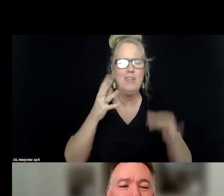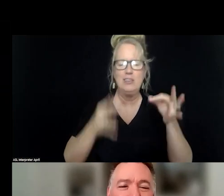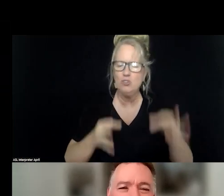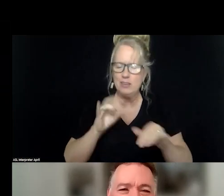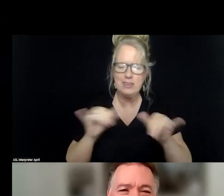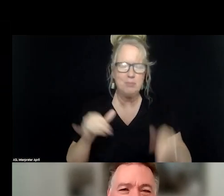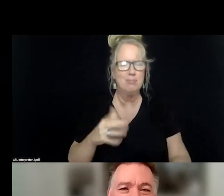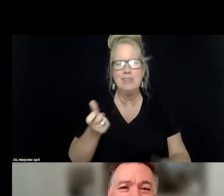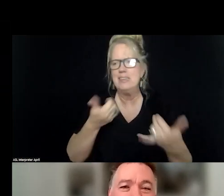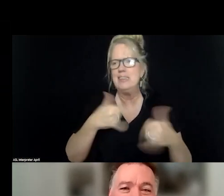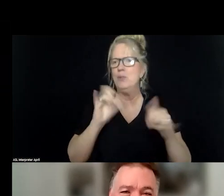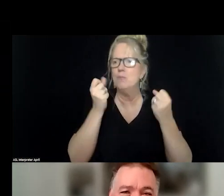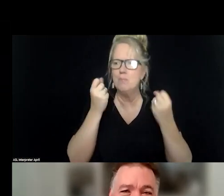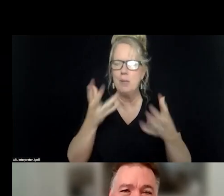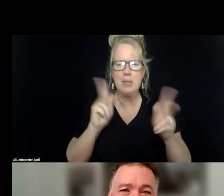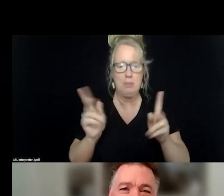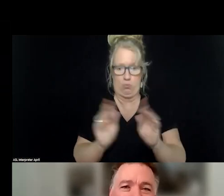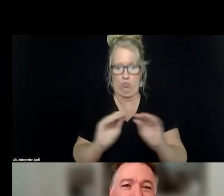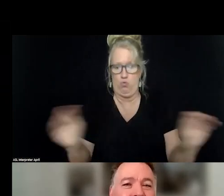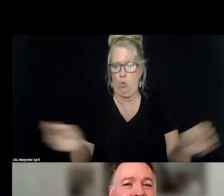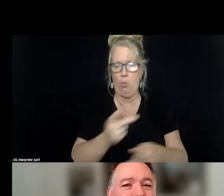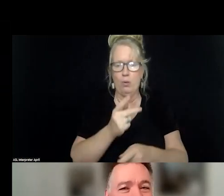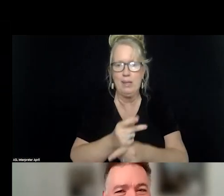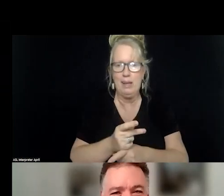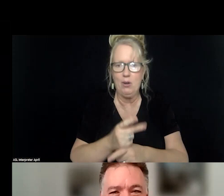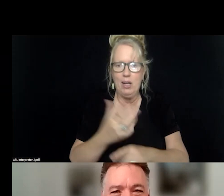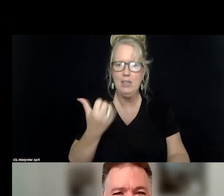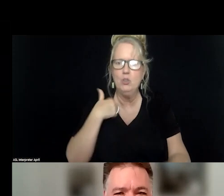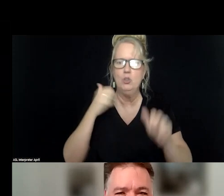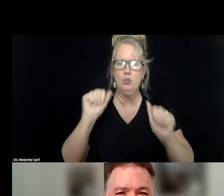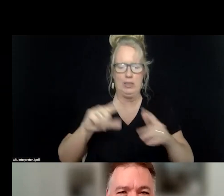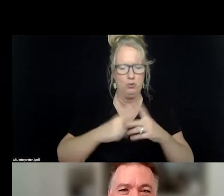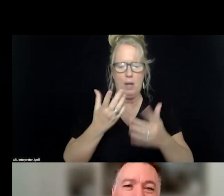SO MANY PEOPLE ARE ENDING UP WITH NO CARE AT ALL.